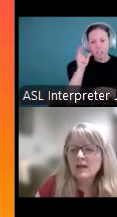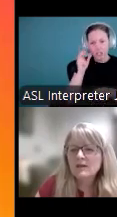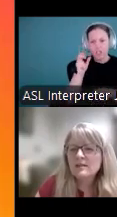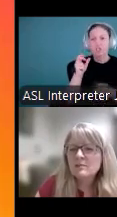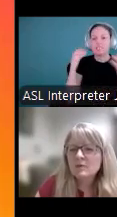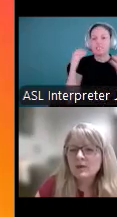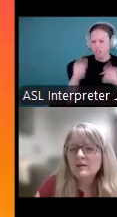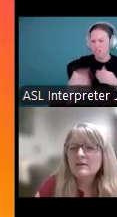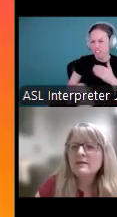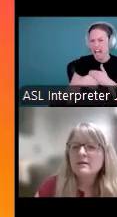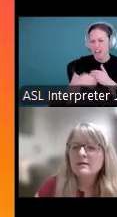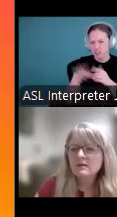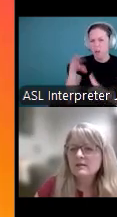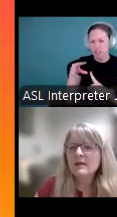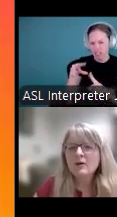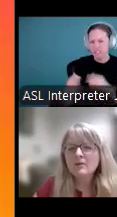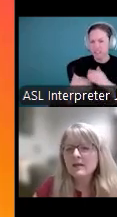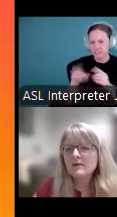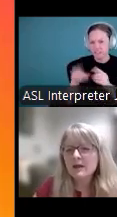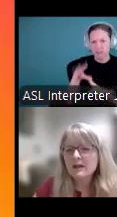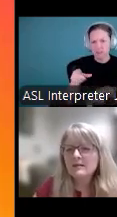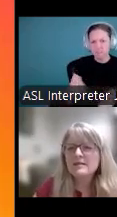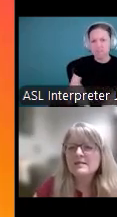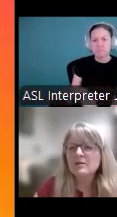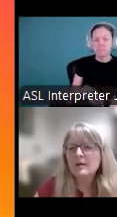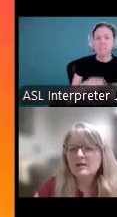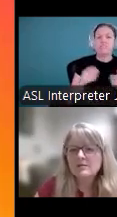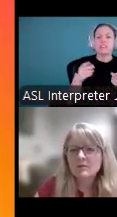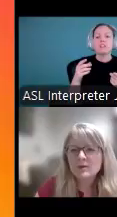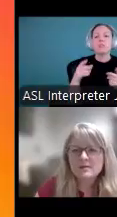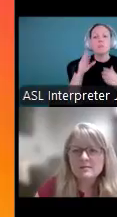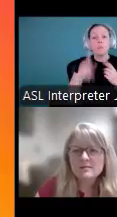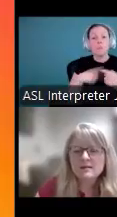child is born they already recognize their parents' voices,